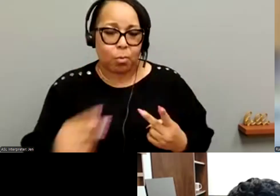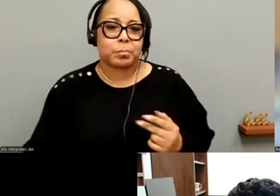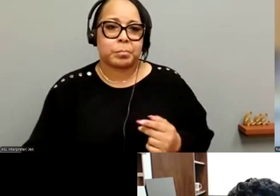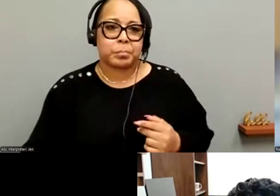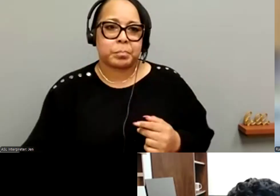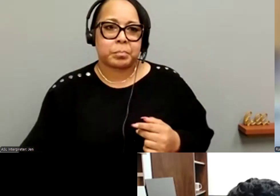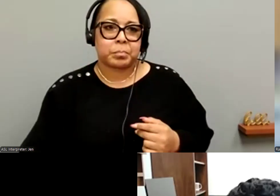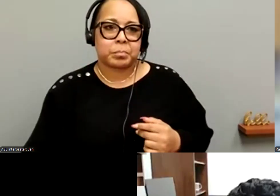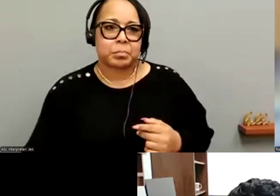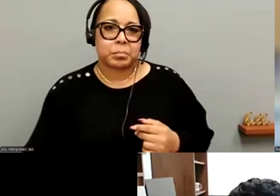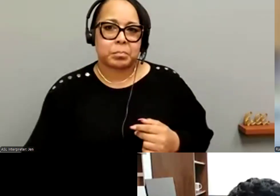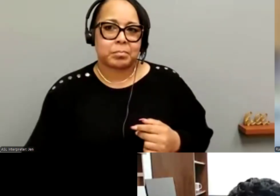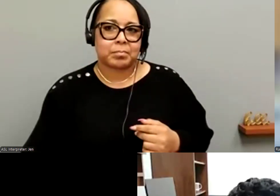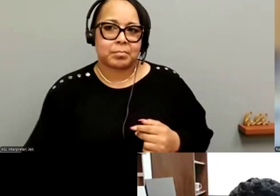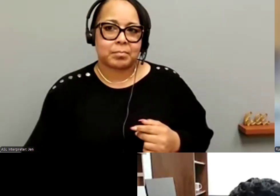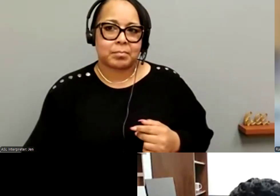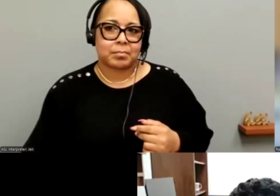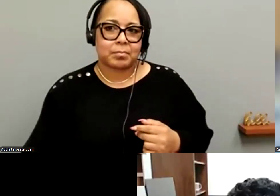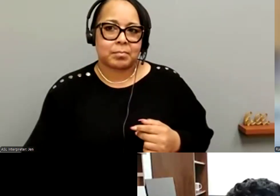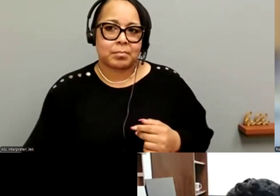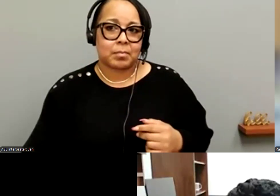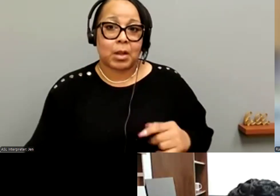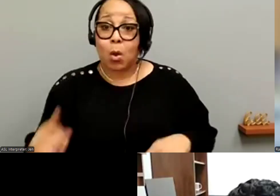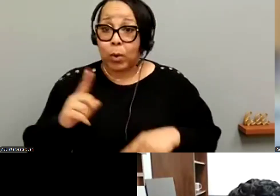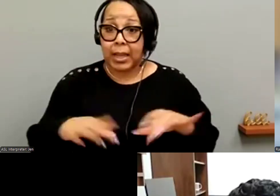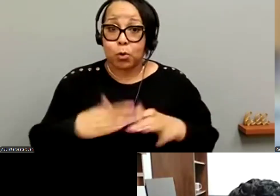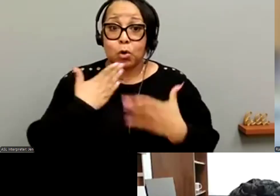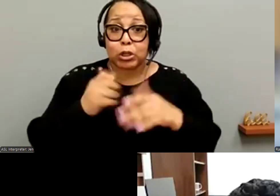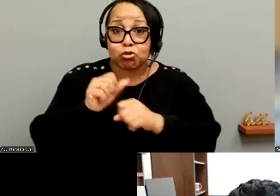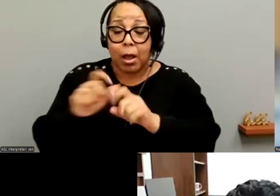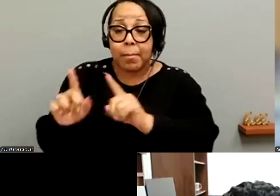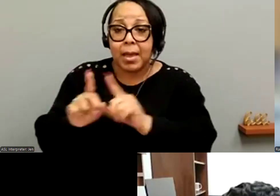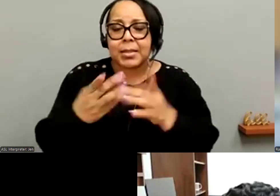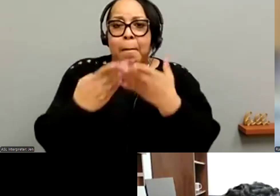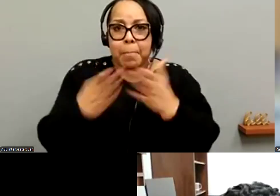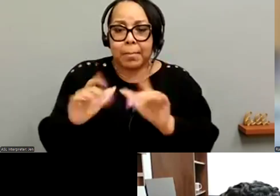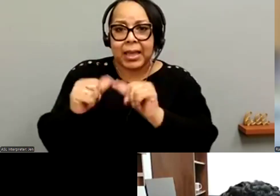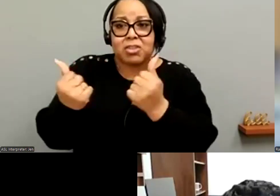13:13:31 do a good job as public agencies 13:13:33 if we are not listening. If